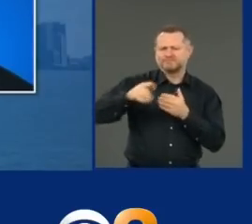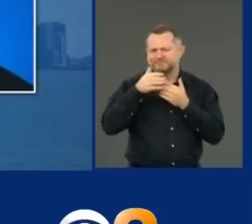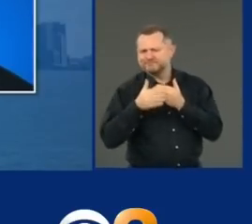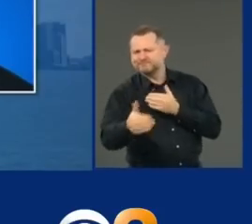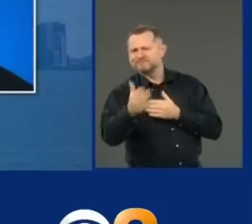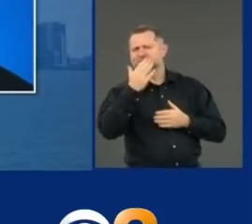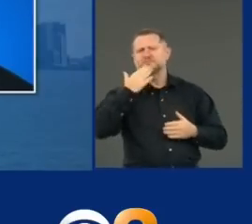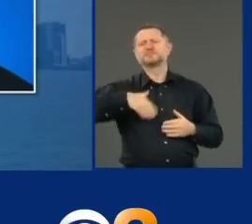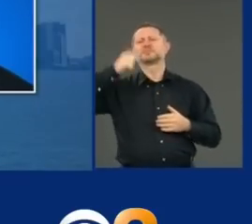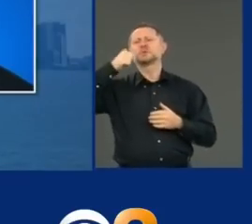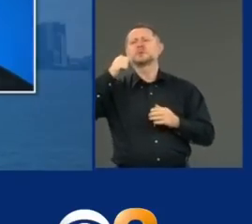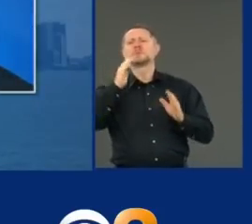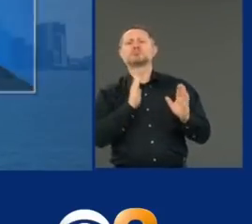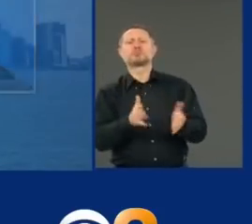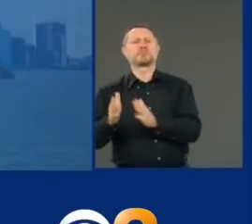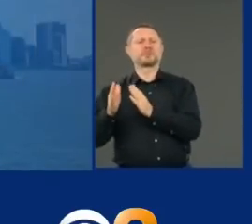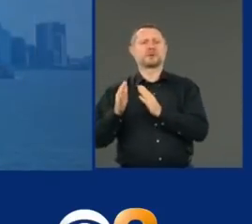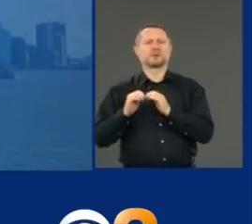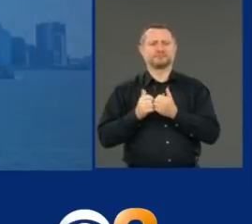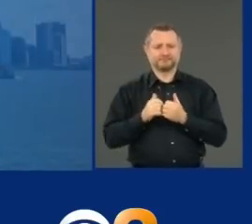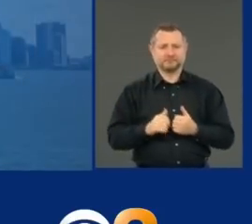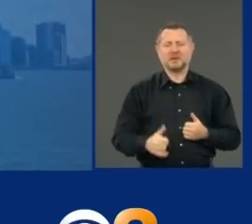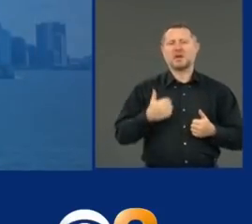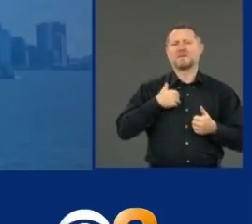IS VERY GOOD AT SEEING ISSUES AND POSSIBILITIES TO SHARE A COMMISSION FOR CHAIR A